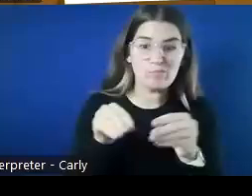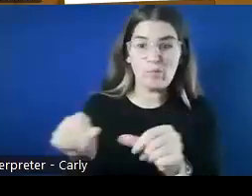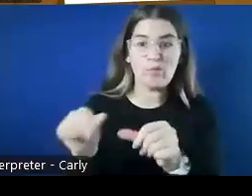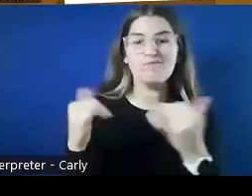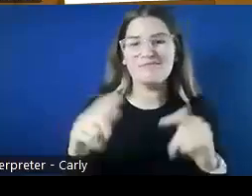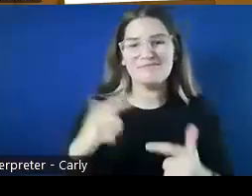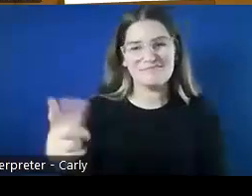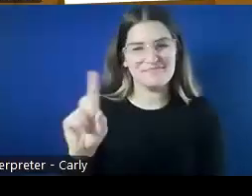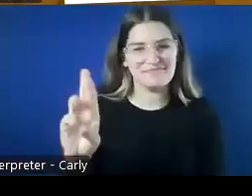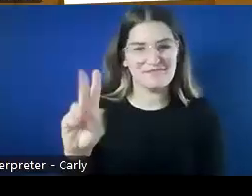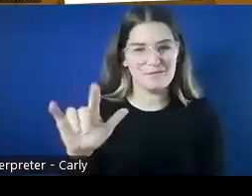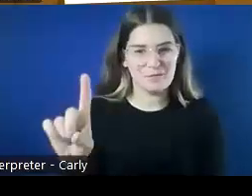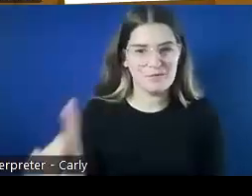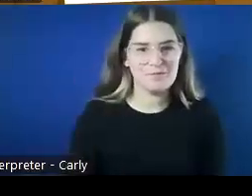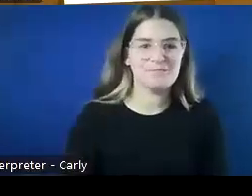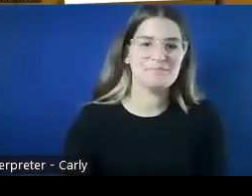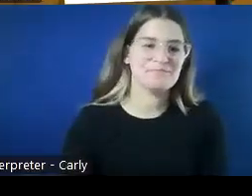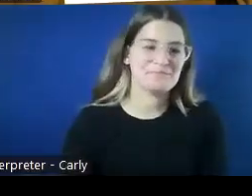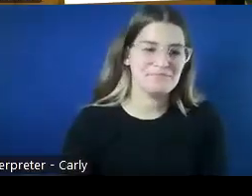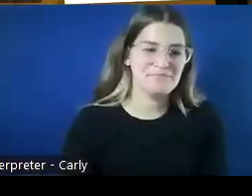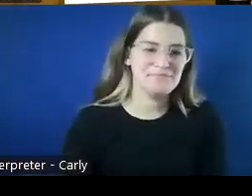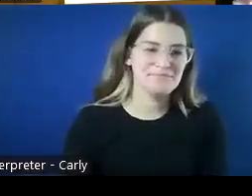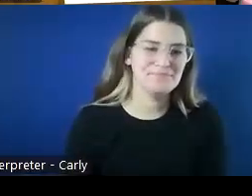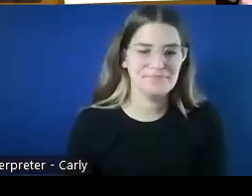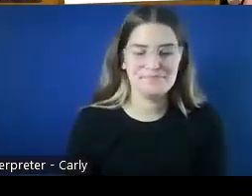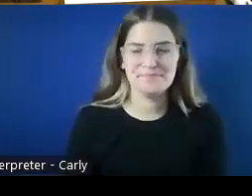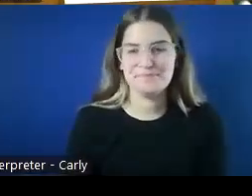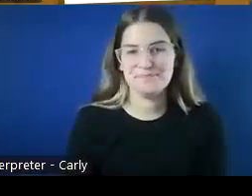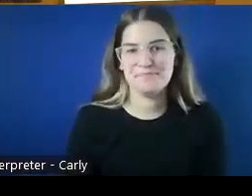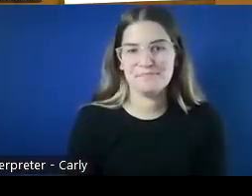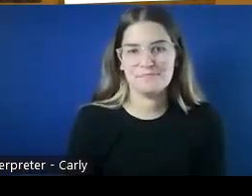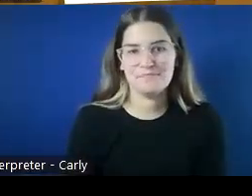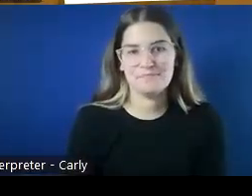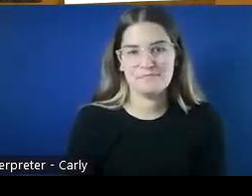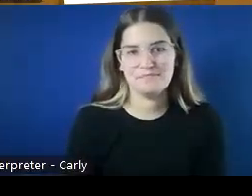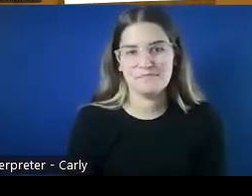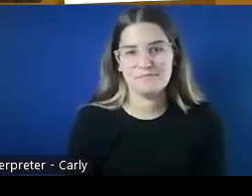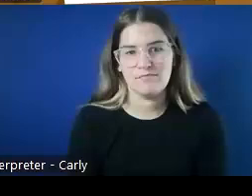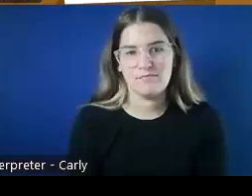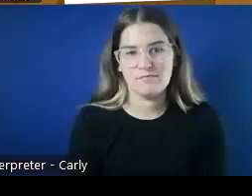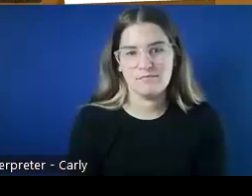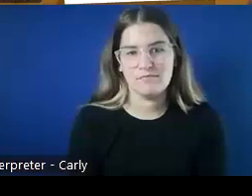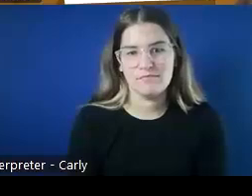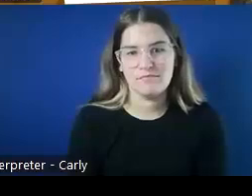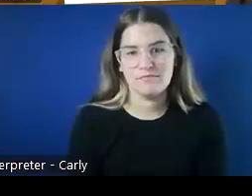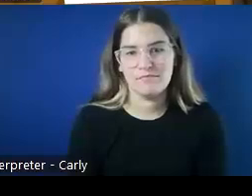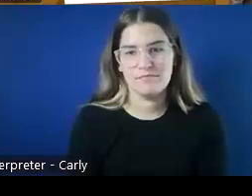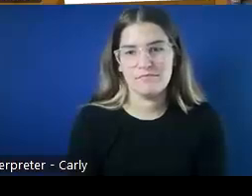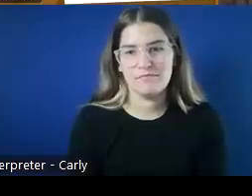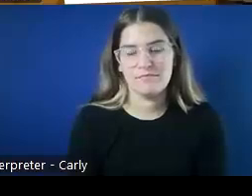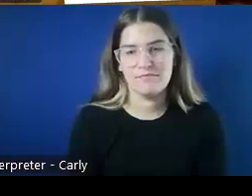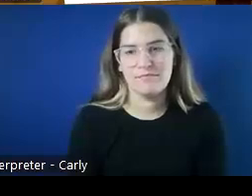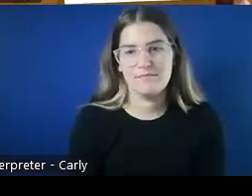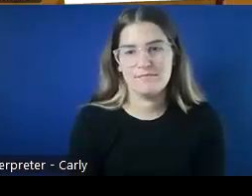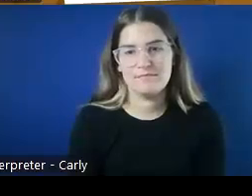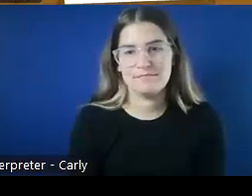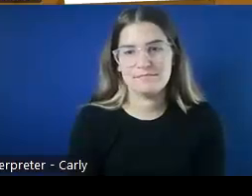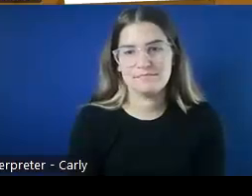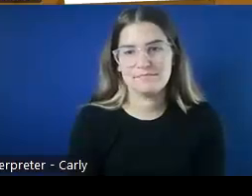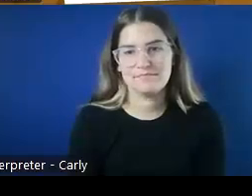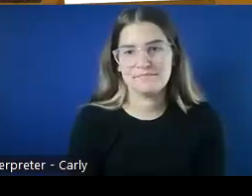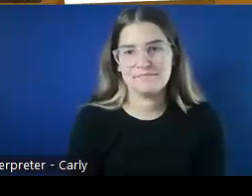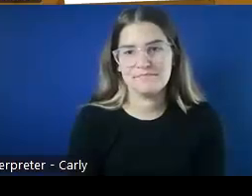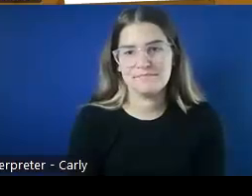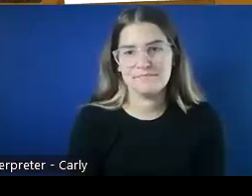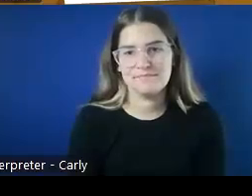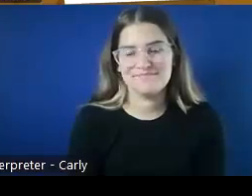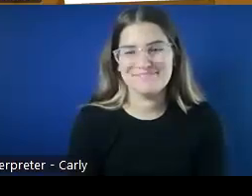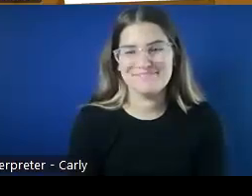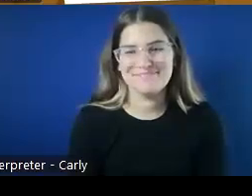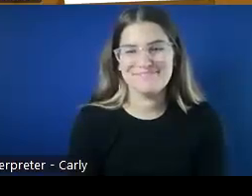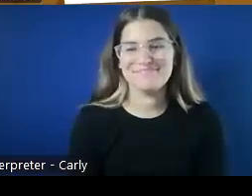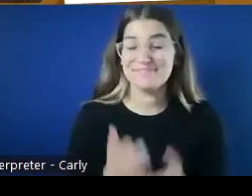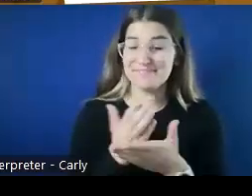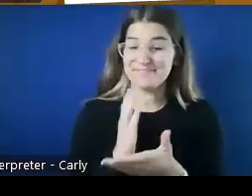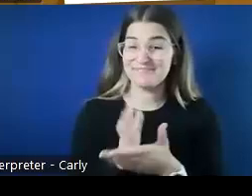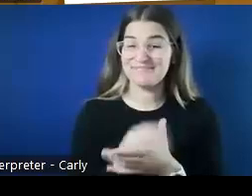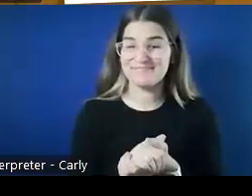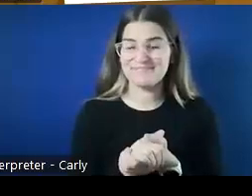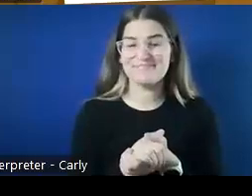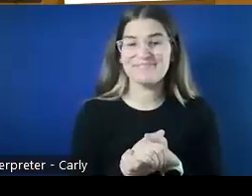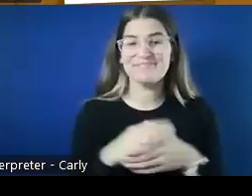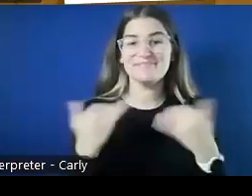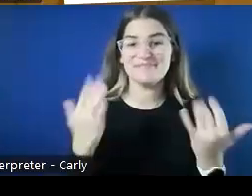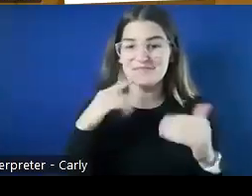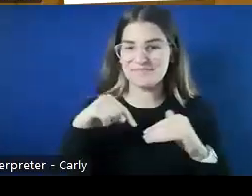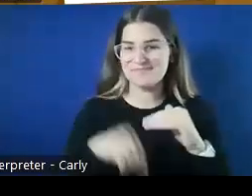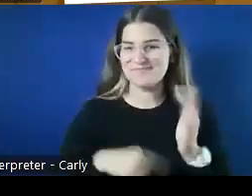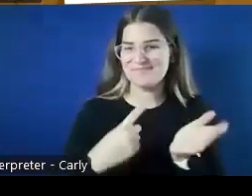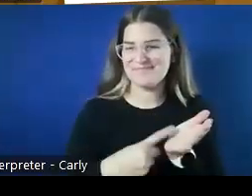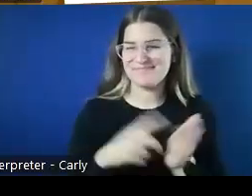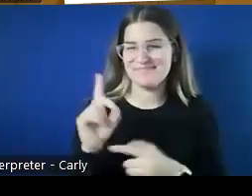Ward right so I will be going into the data that we have collected so